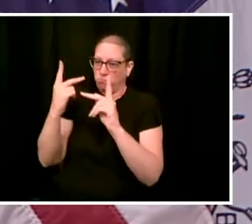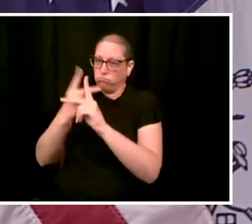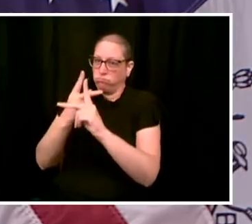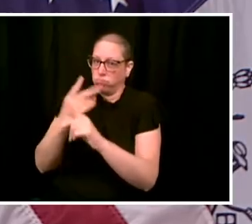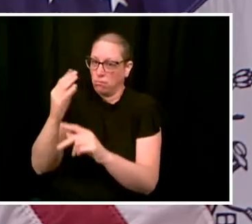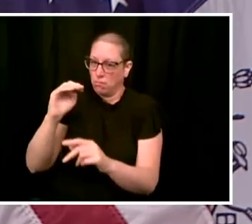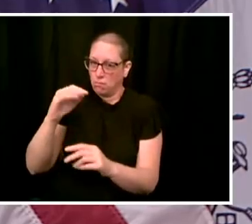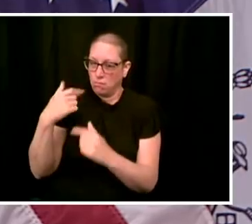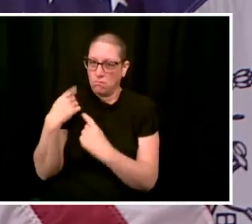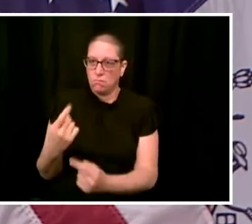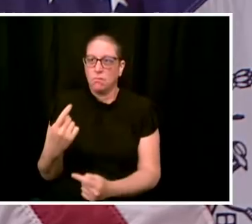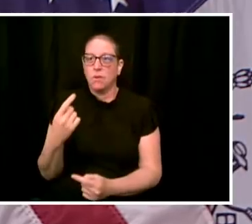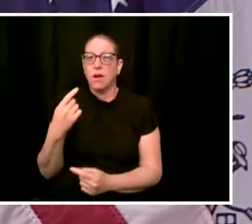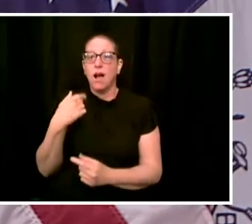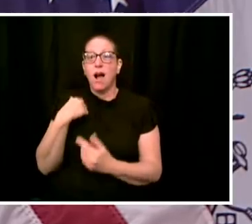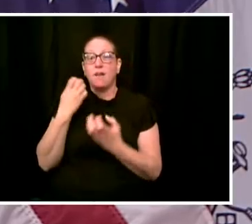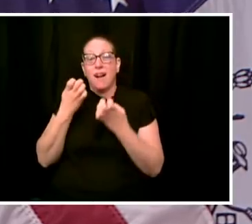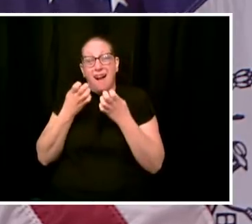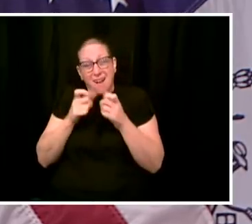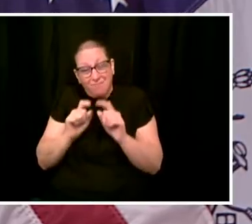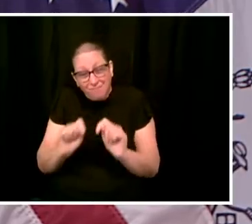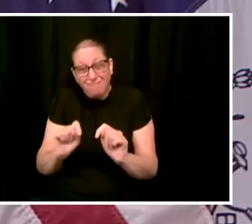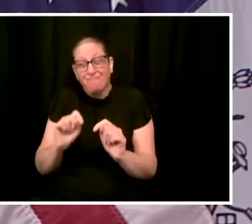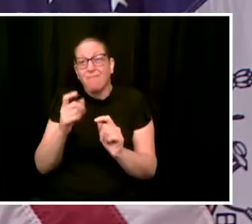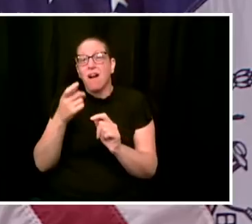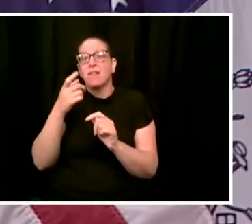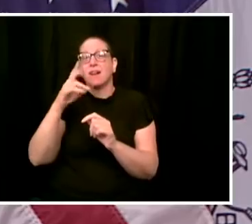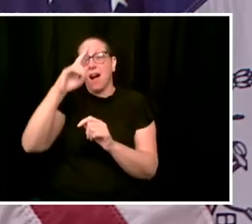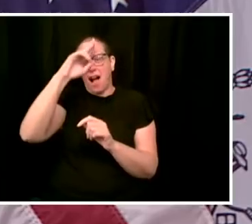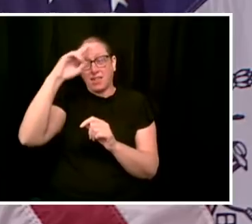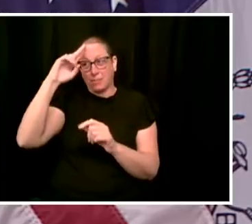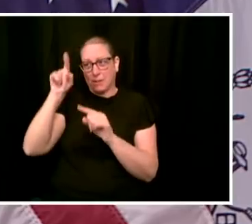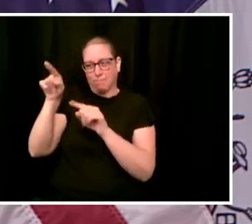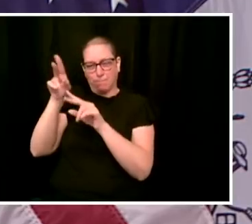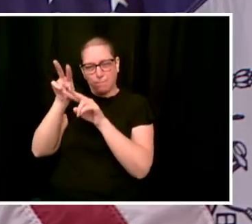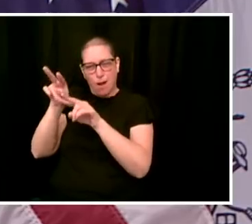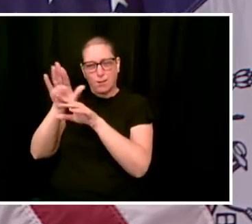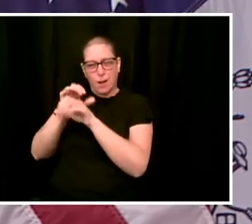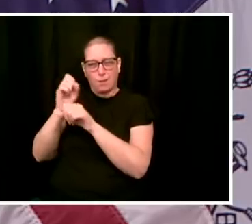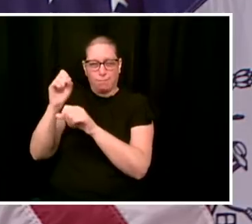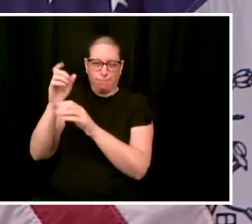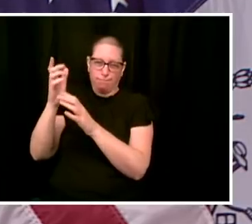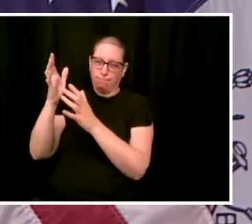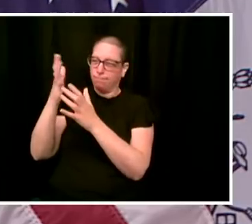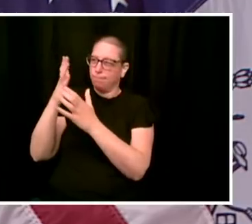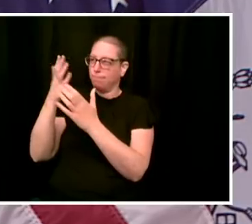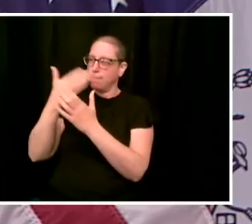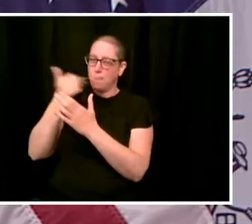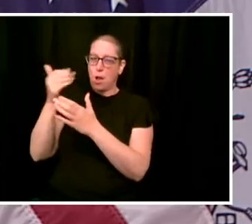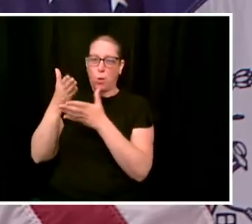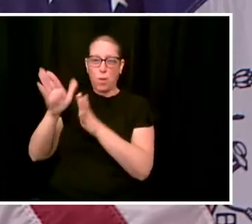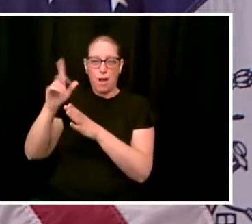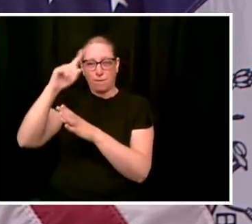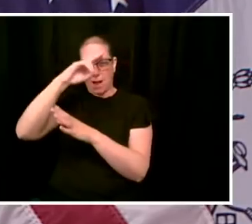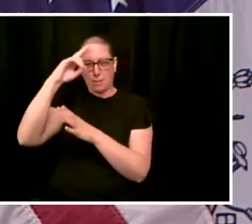LIFE-SAVING CAPACITY OF HOSPILTAS. THERE WAS A DEEP CONCERN THAT